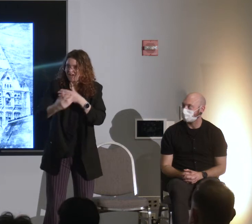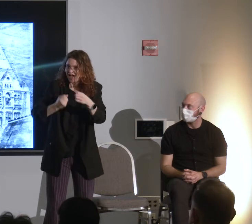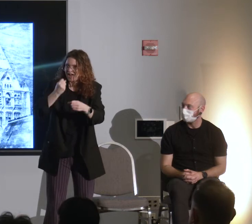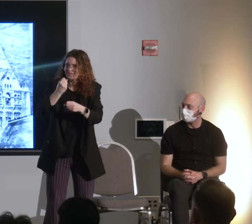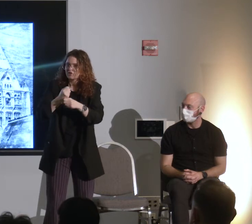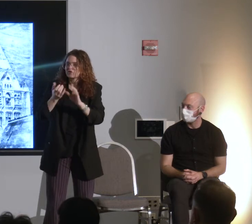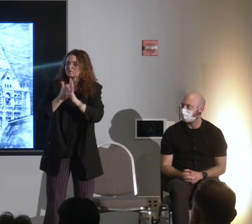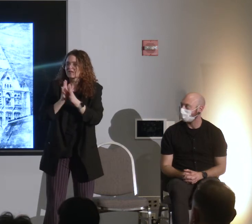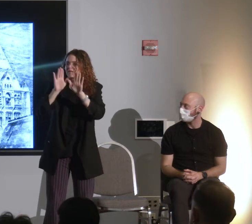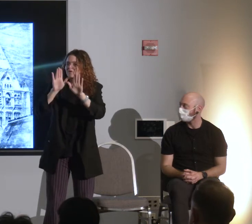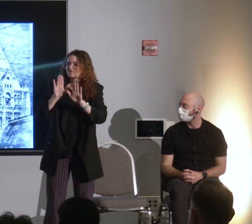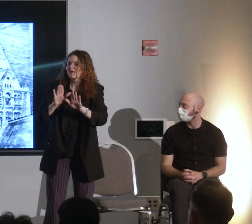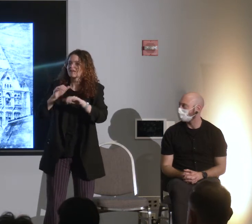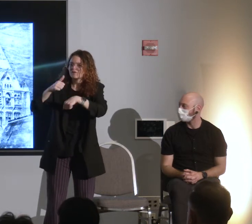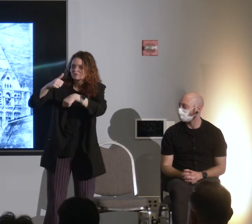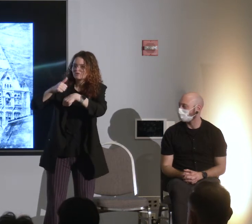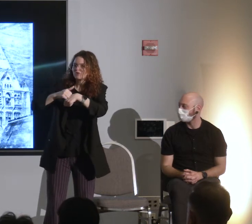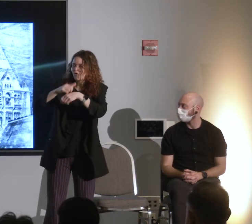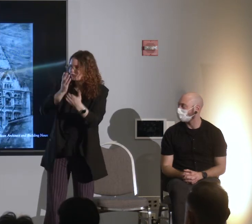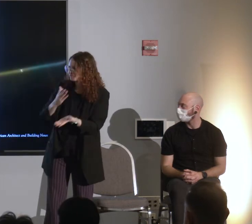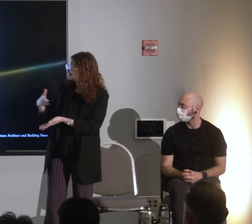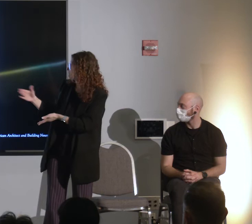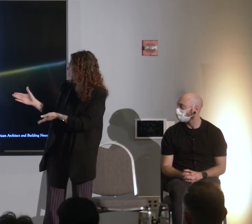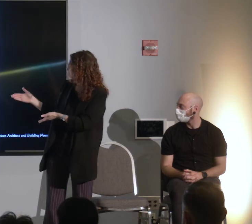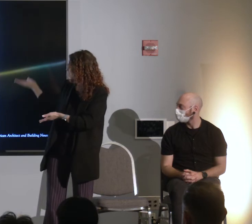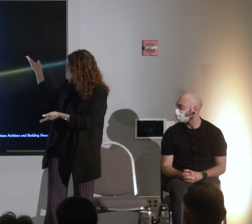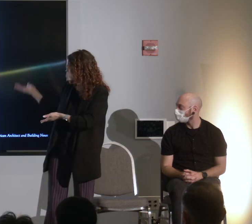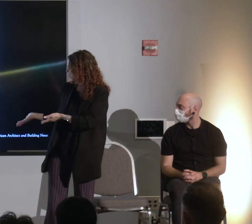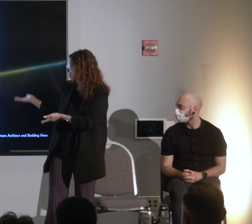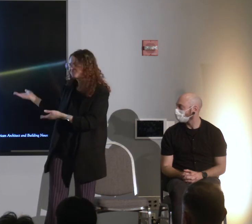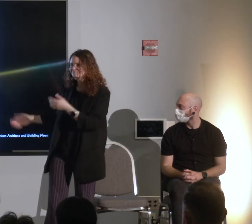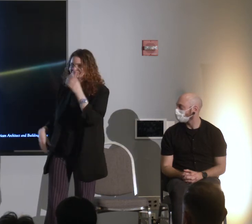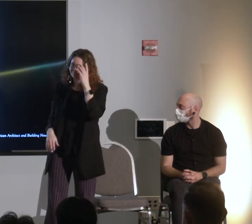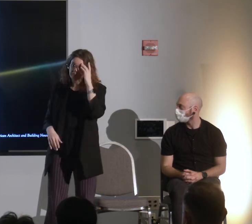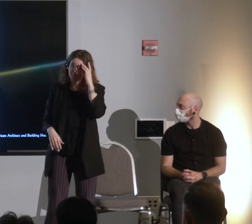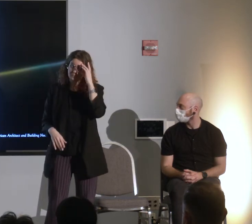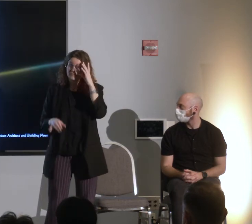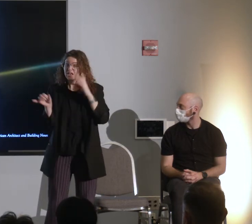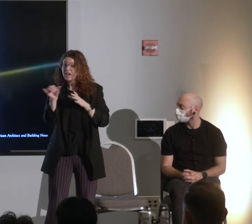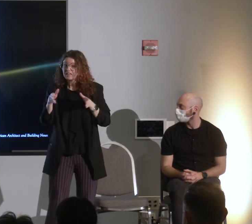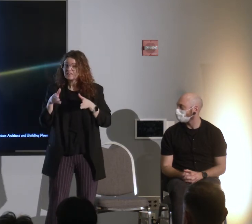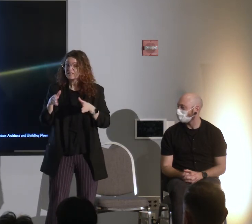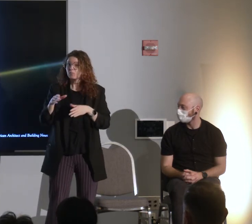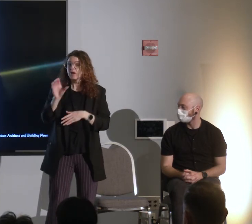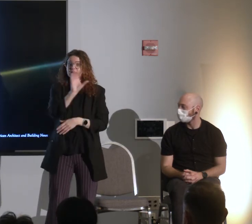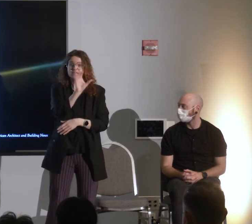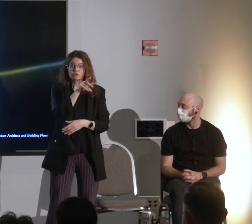stone edifice today in Cockley Square. In the same way that Central Park established Olmstead,